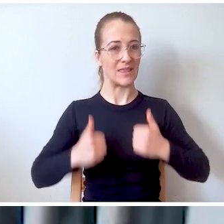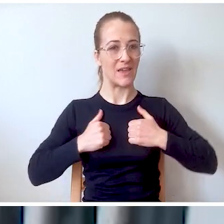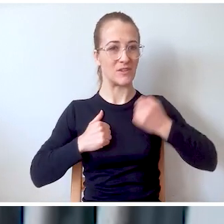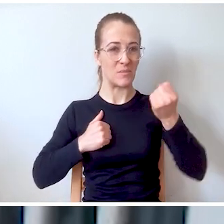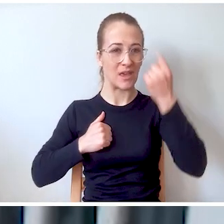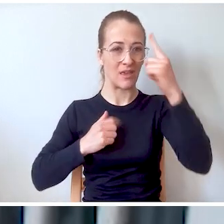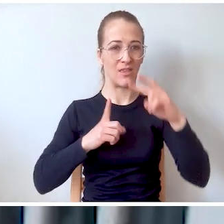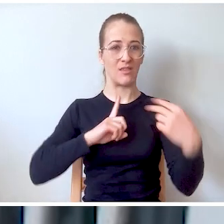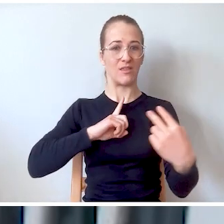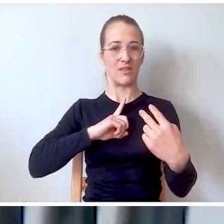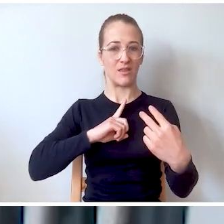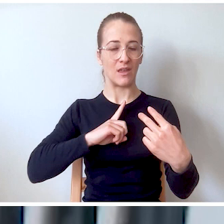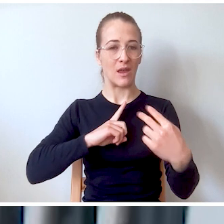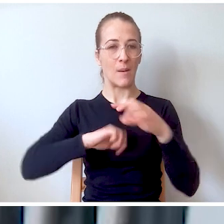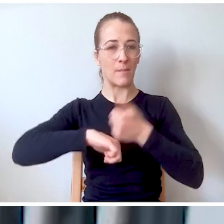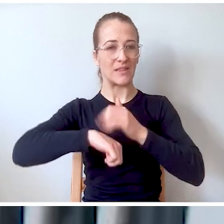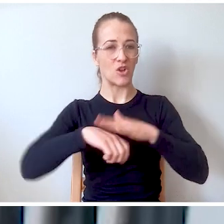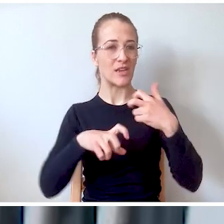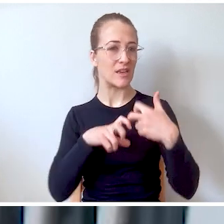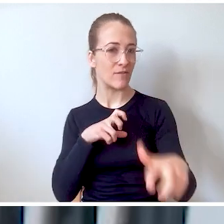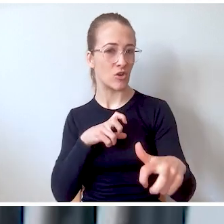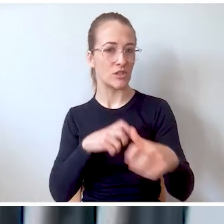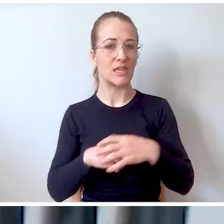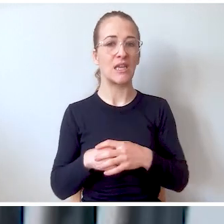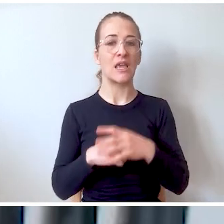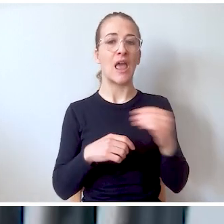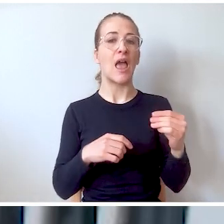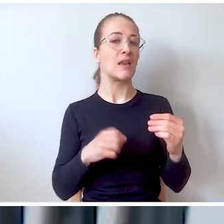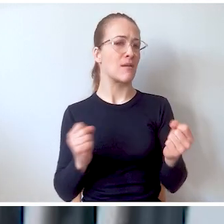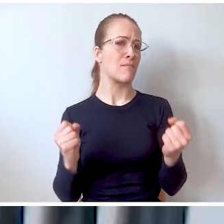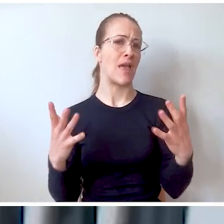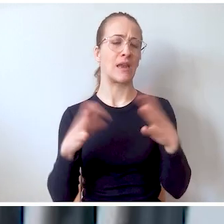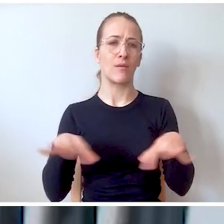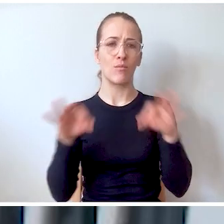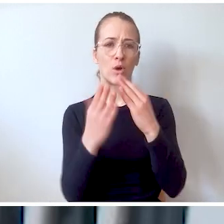just in terms of difficulty. And there are immense lessons that I have learned